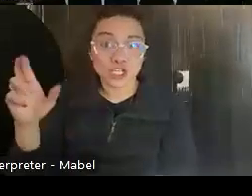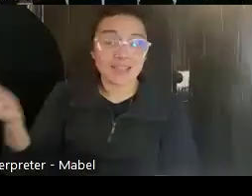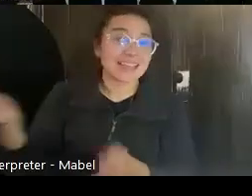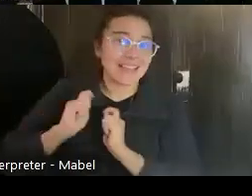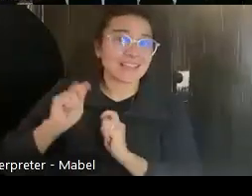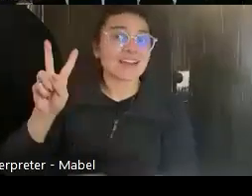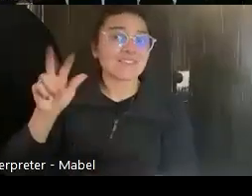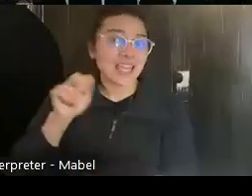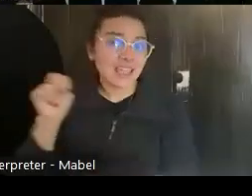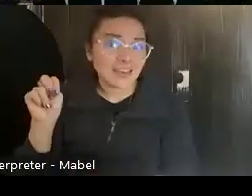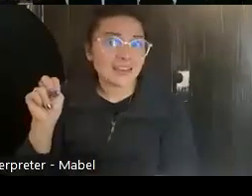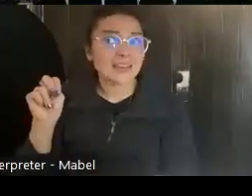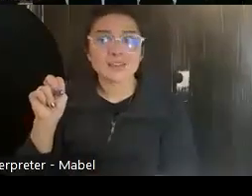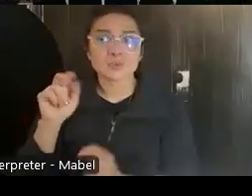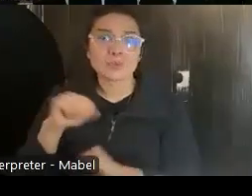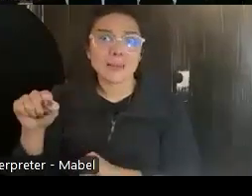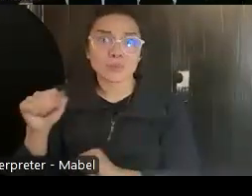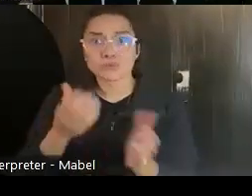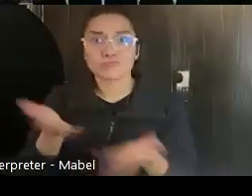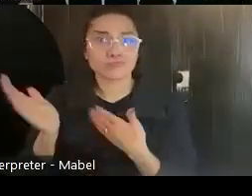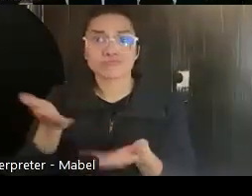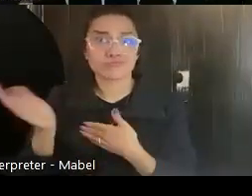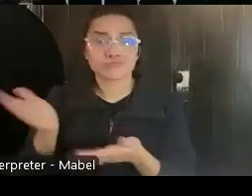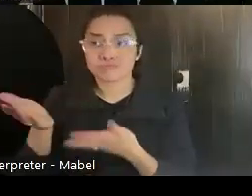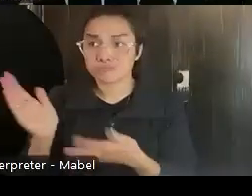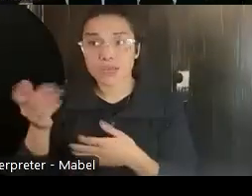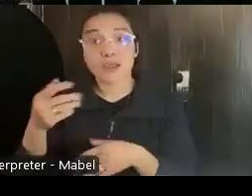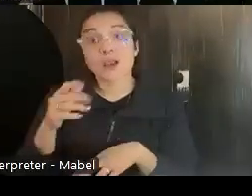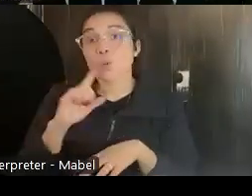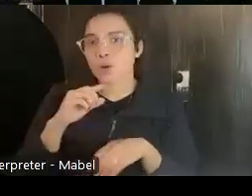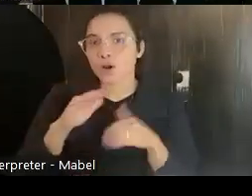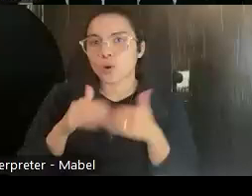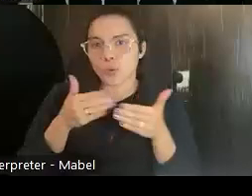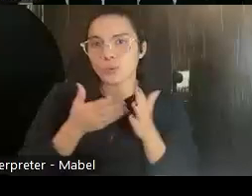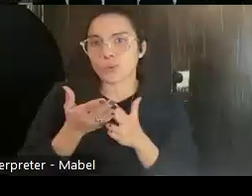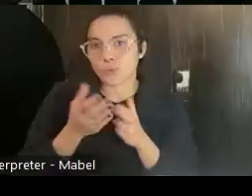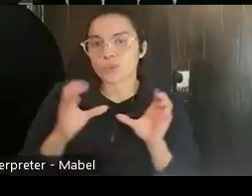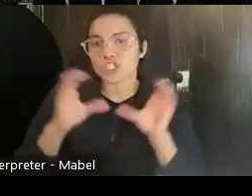all of our drivers right now and then we will start uh operationalizing that I believe that